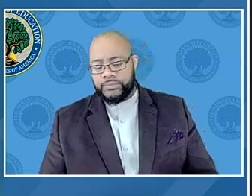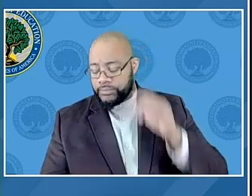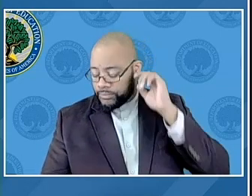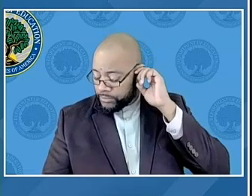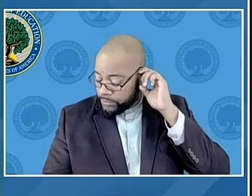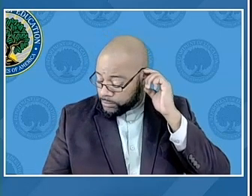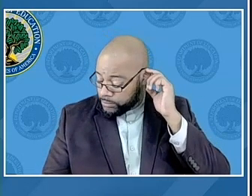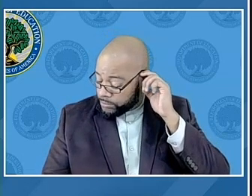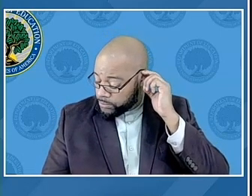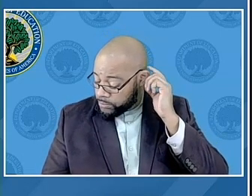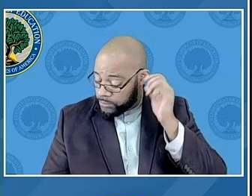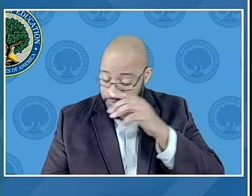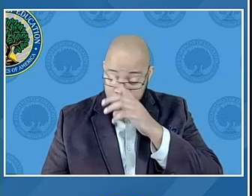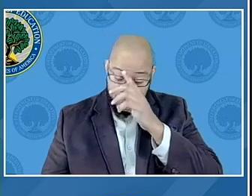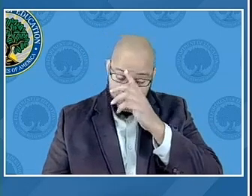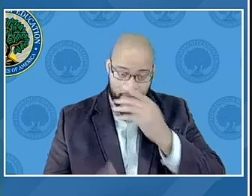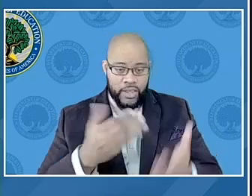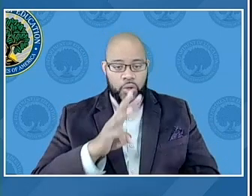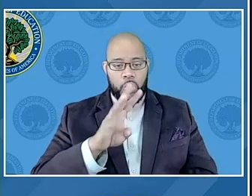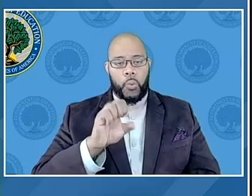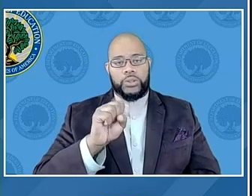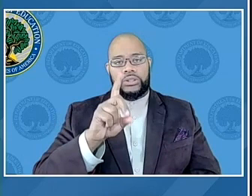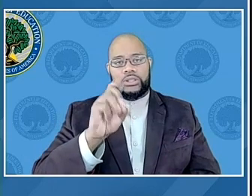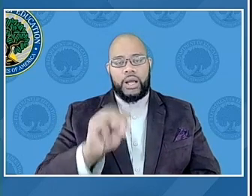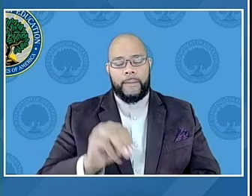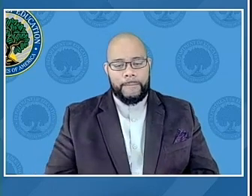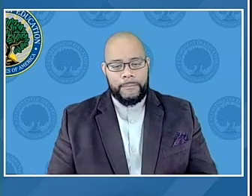Thank you, Wisdom. Kyra?